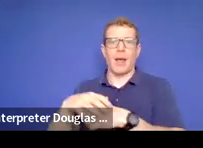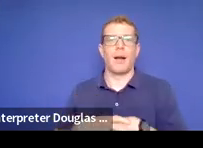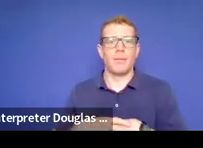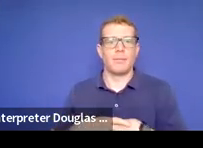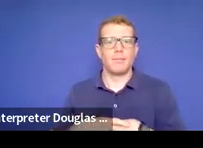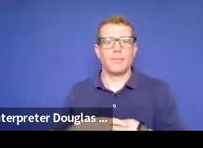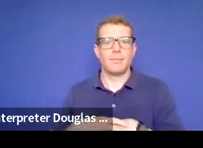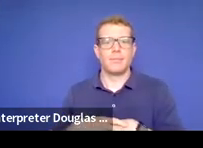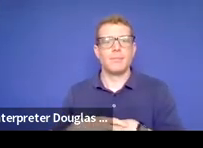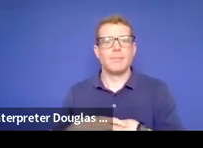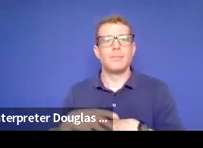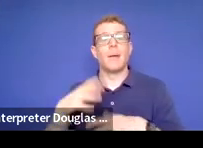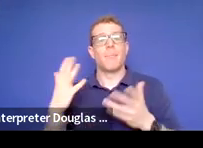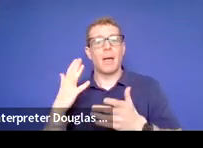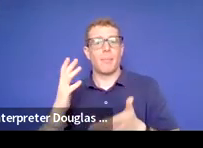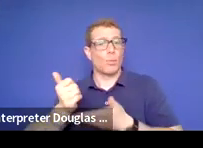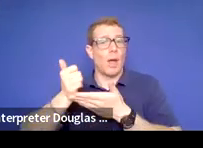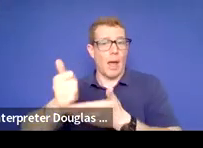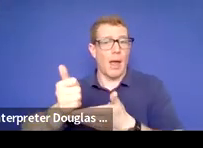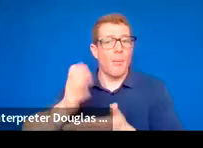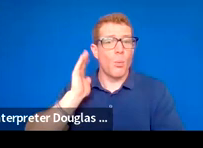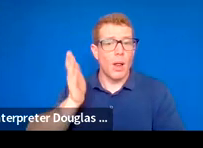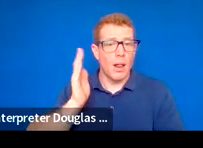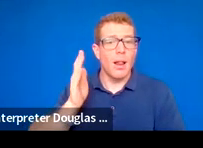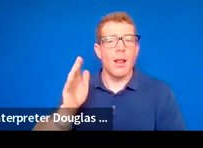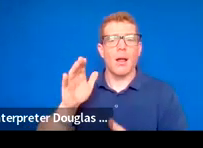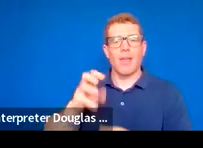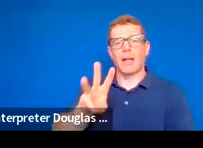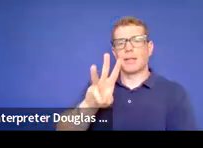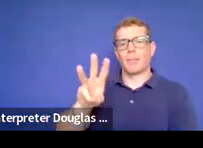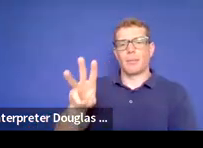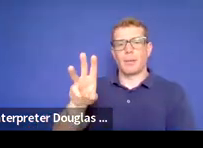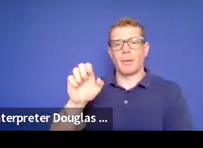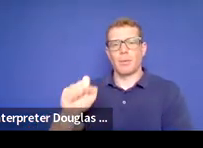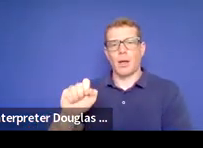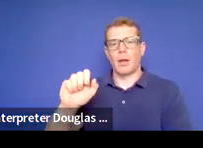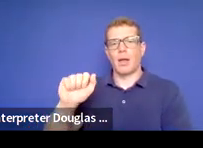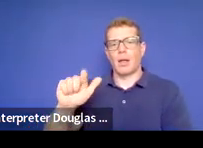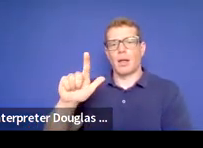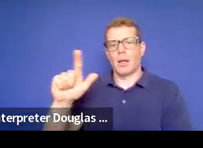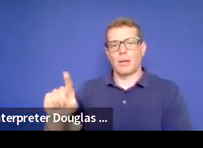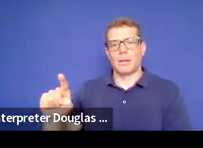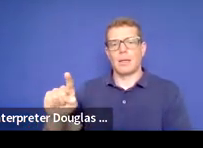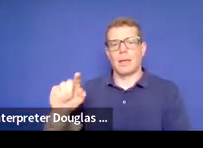help you if we don't have it we'll find it for you and we're gonna hold your hand as you walk this journey.